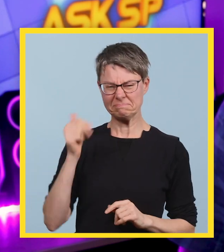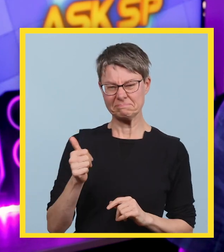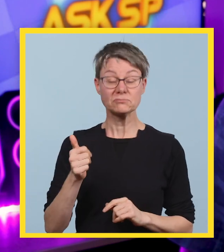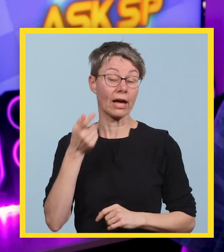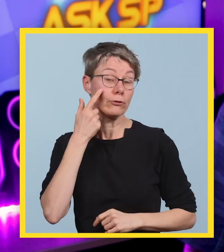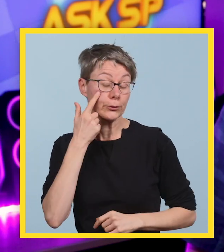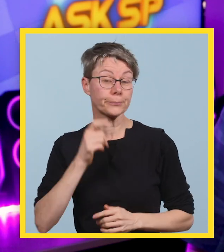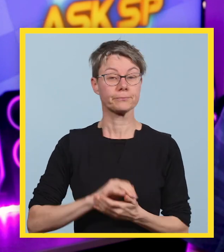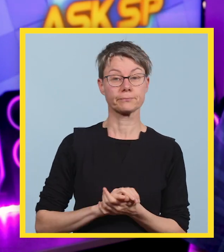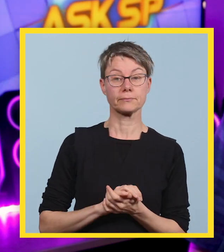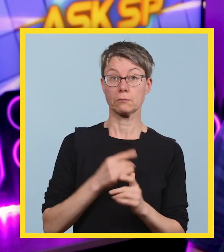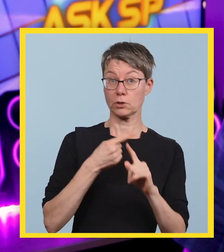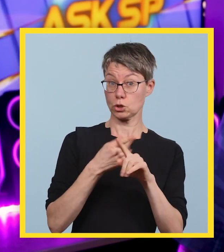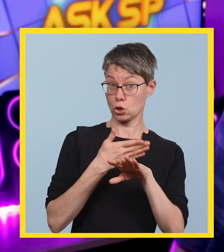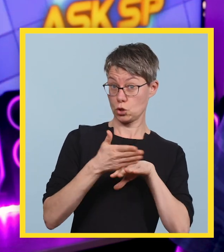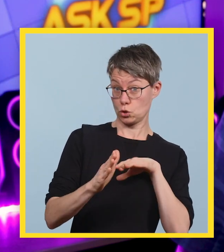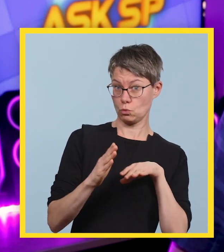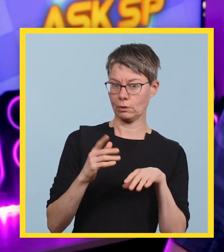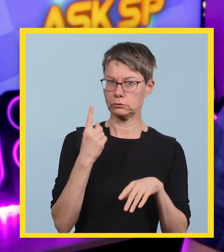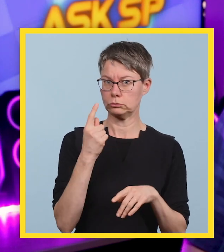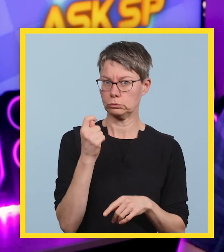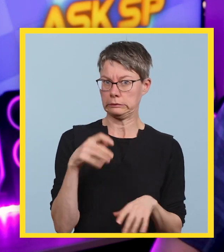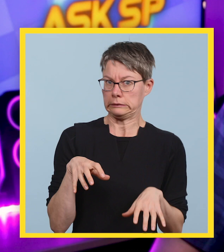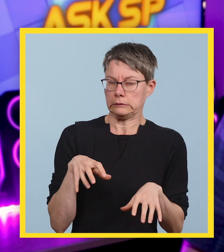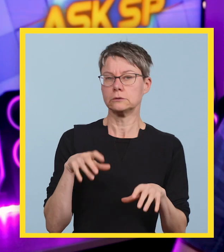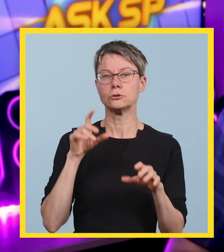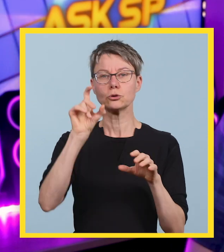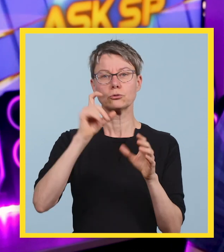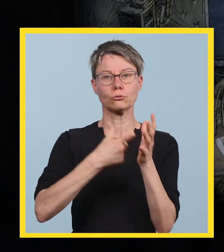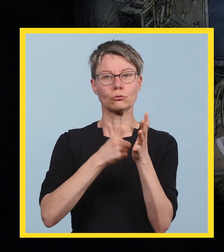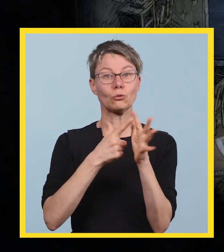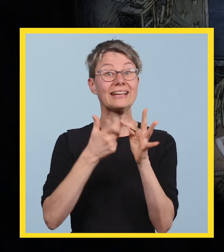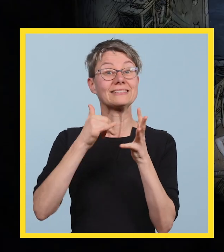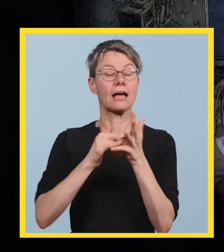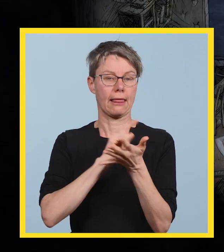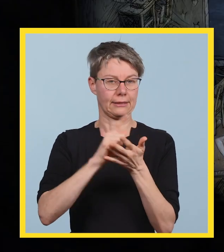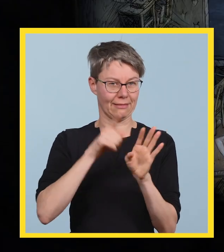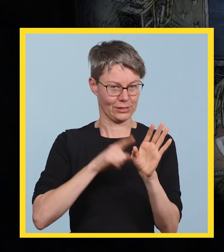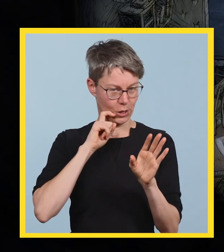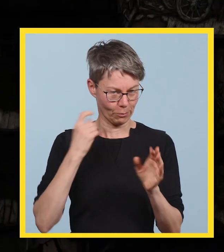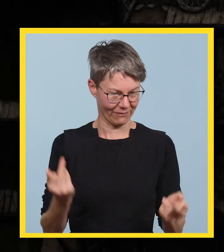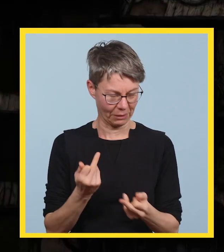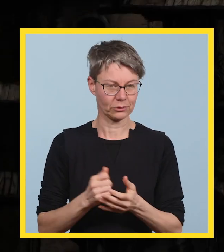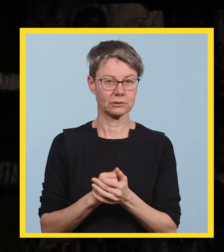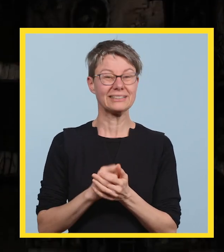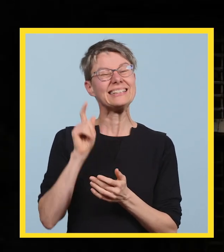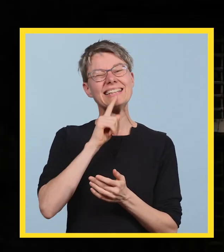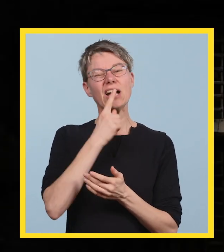And they've also got a new spooky-looking game called Creaks due out later this year - though currently it says it's for PC and consoles,